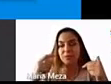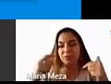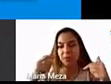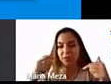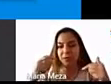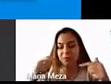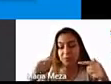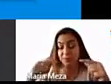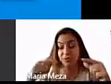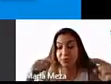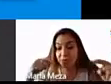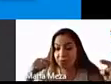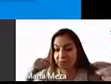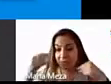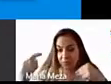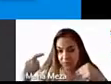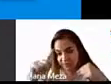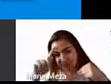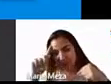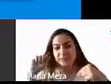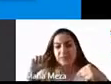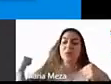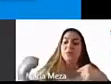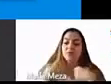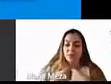I see that maybe we could be a little more innovative in coming in and saying okay Well